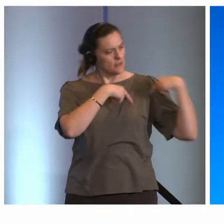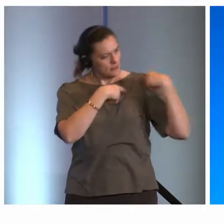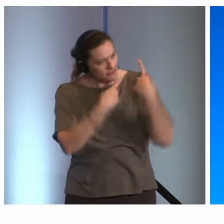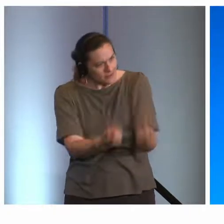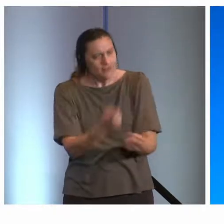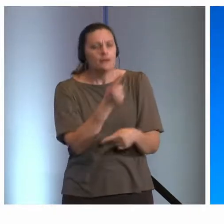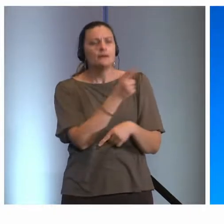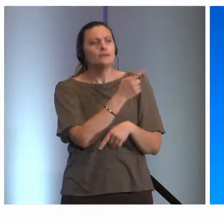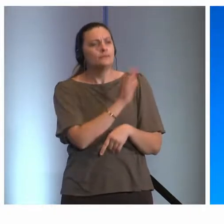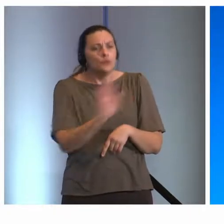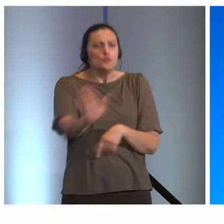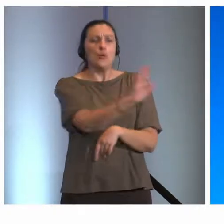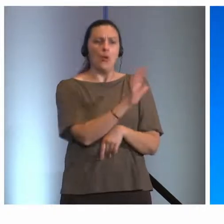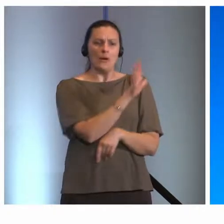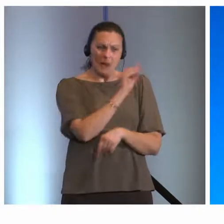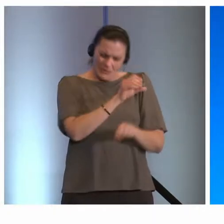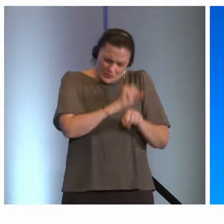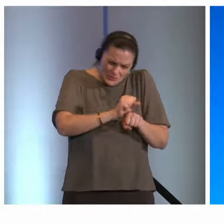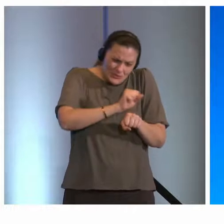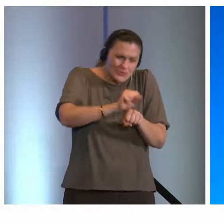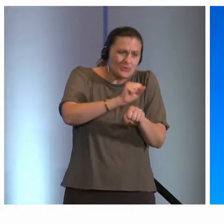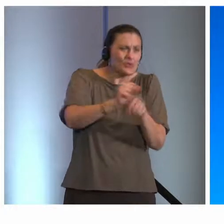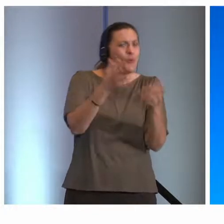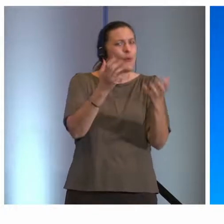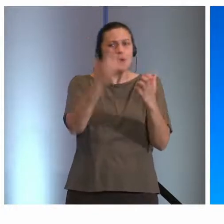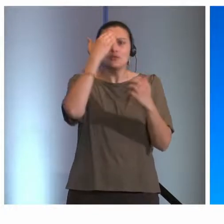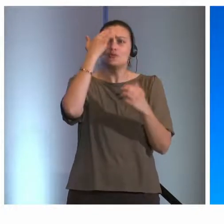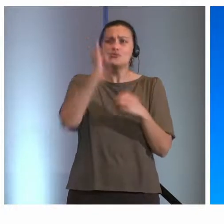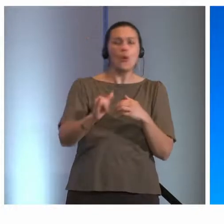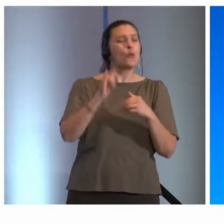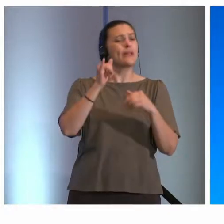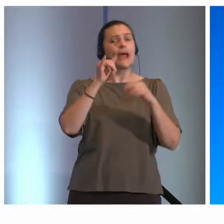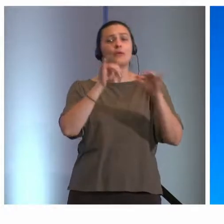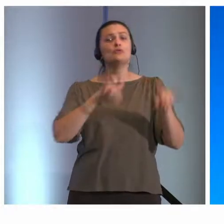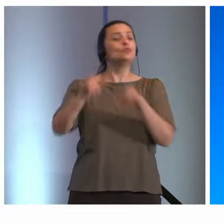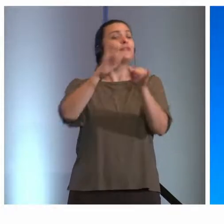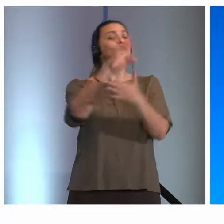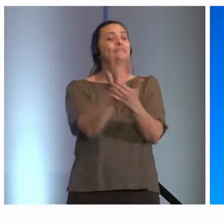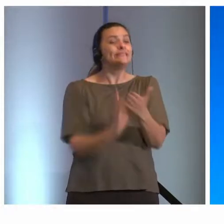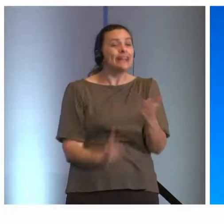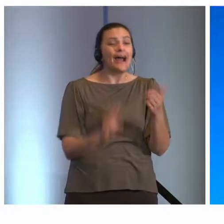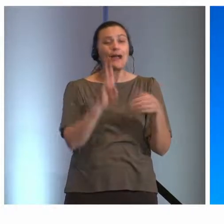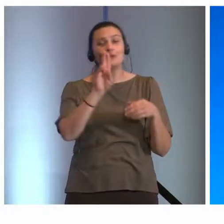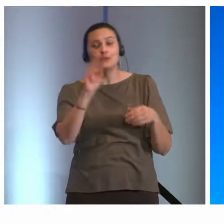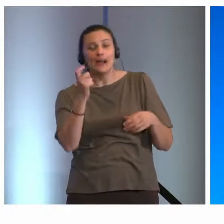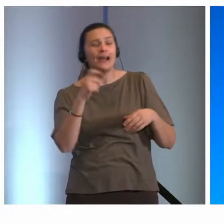for decades, on making sure and ensuring accessibility, in